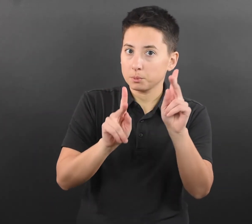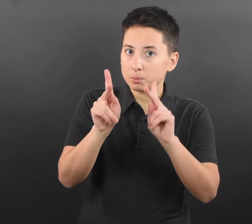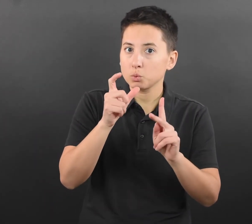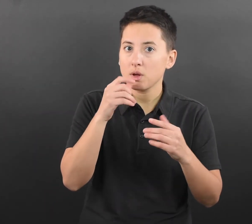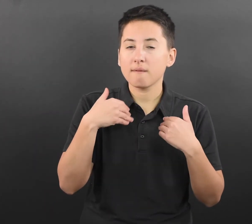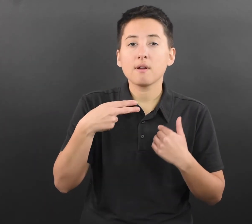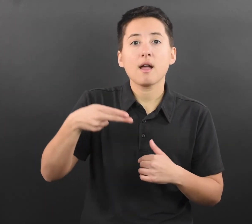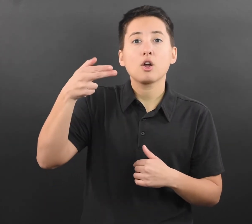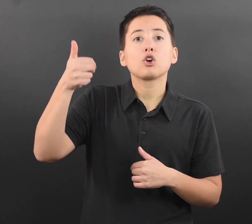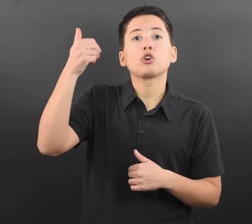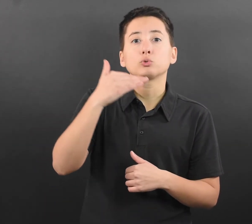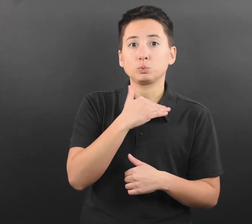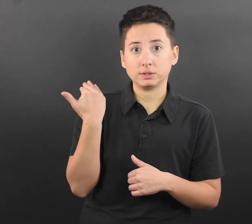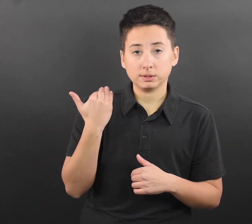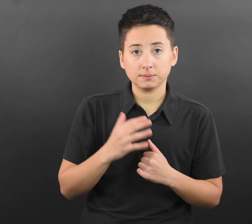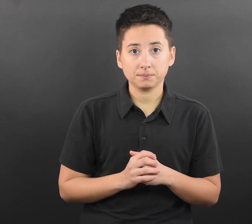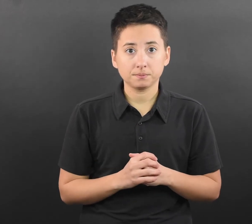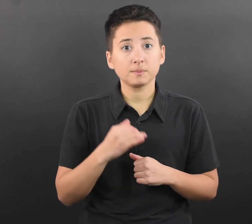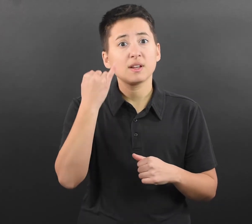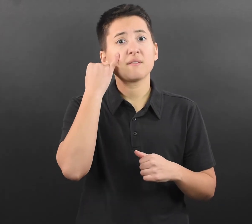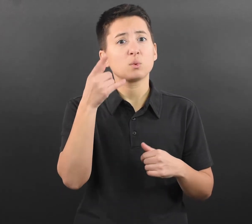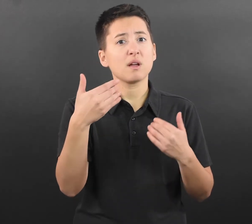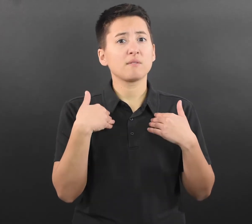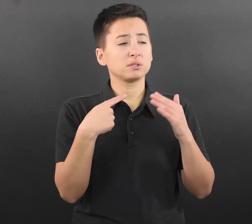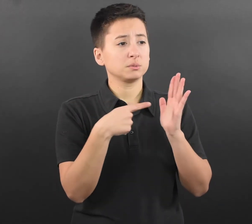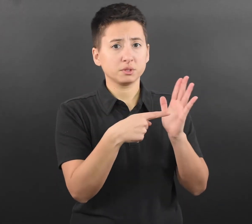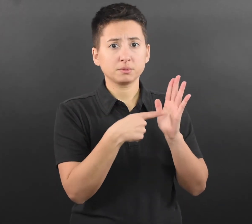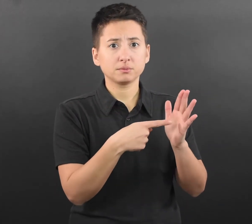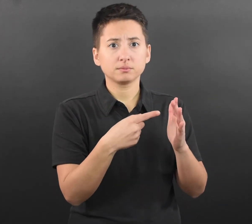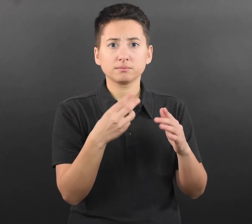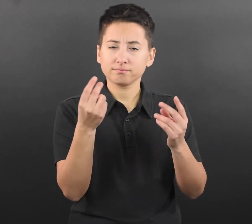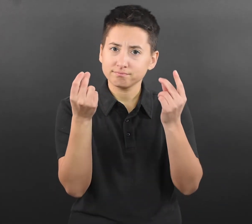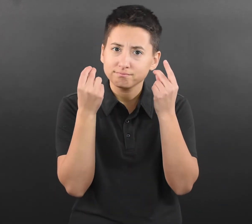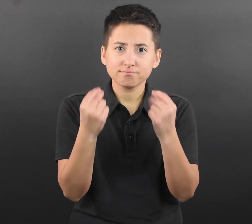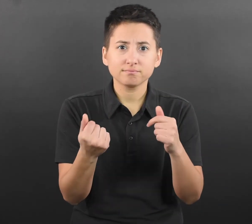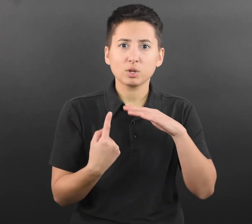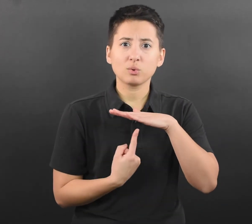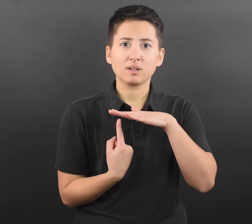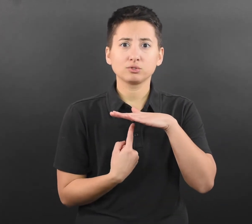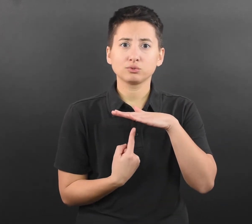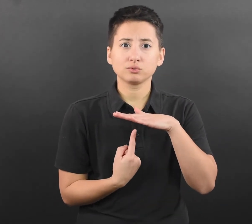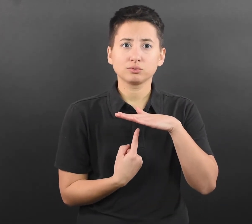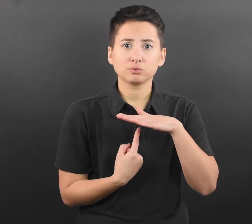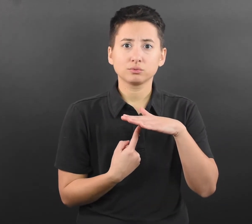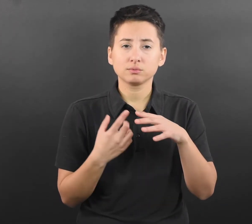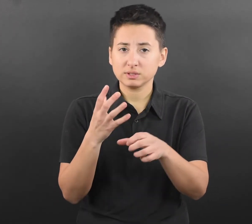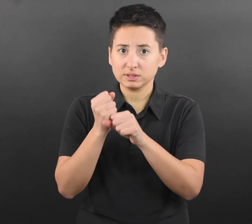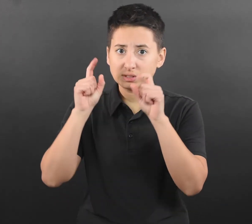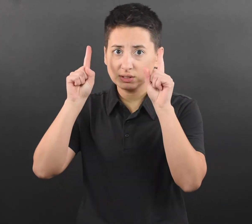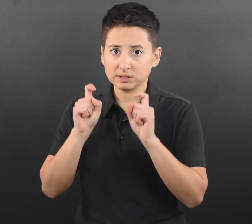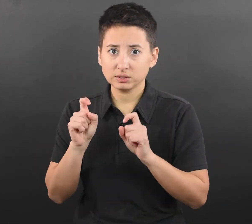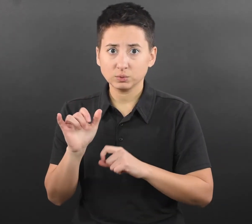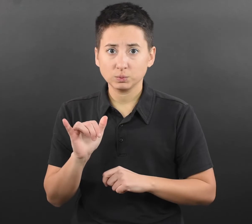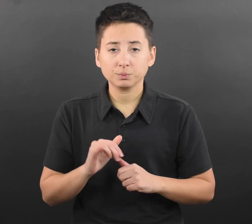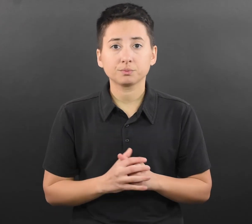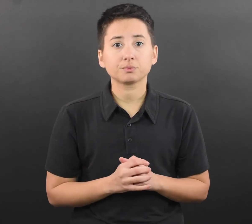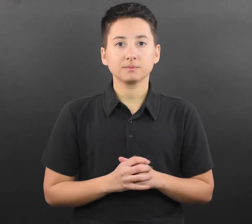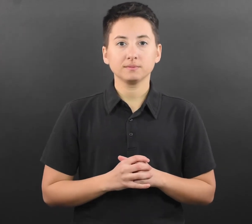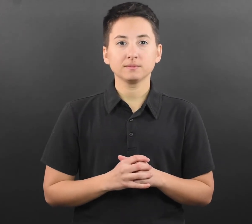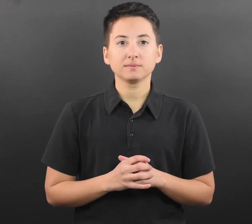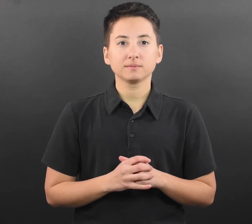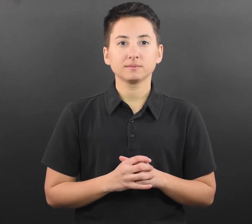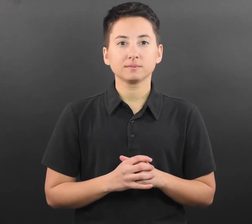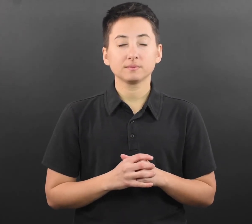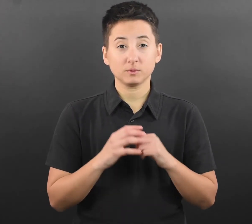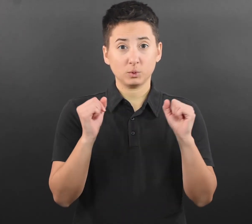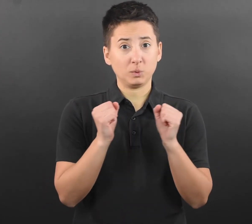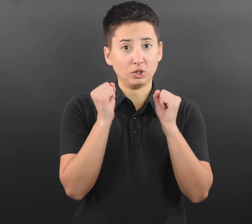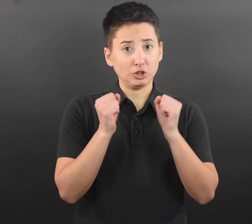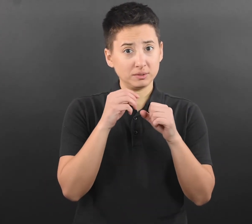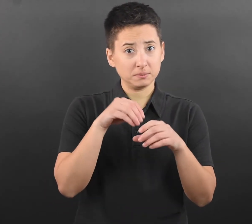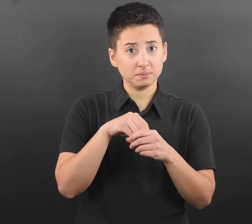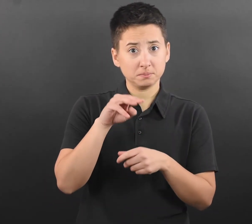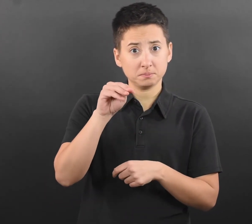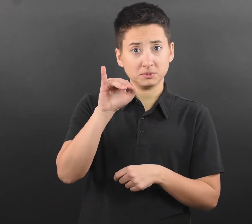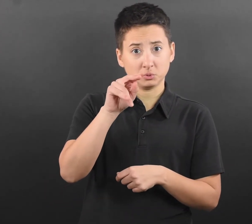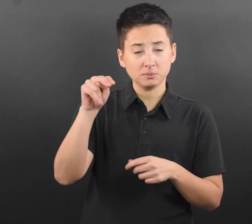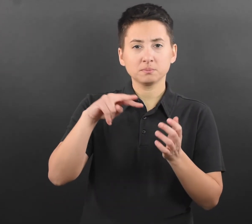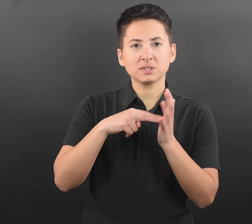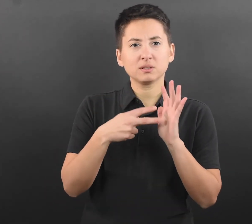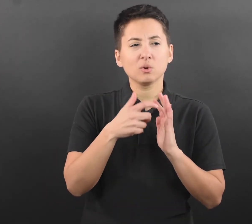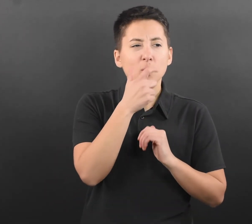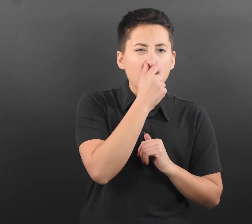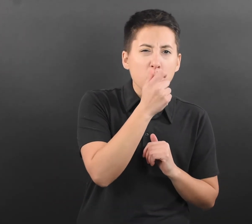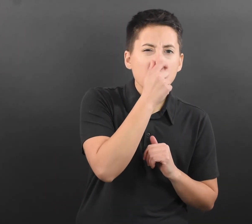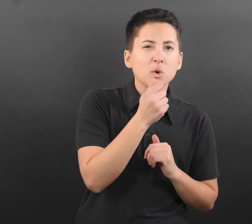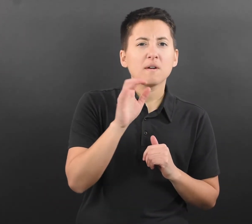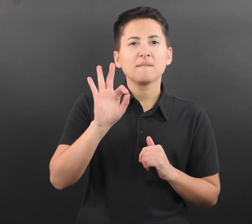immediately self-isolate and get tested. Winter in Minnesota means cold-and-flu season.